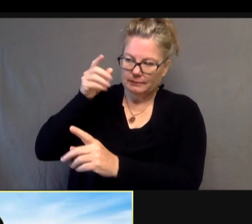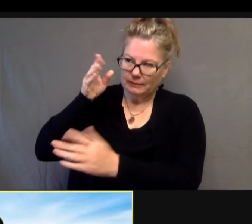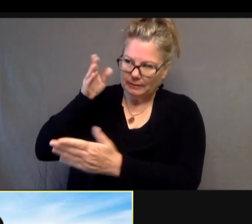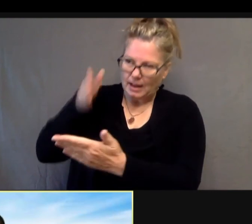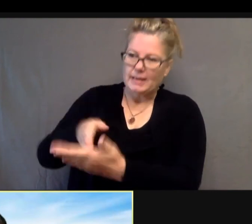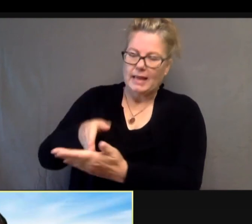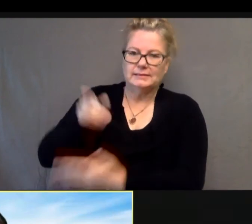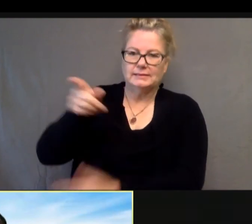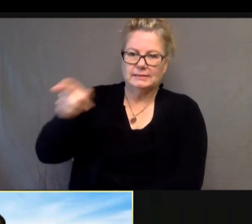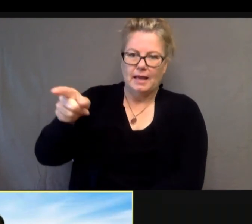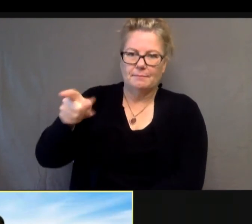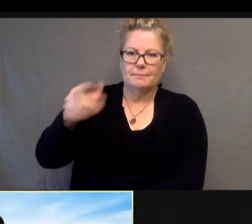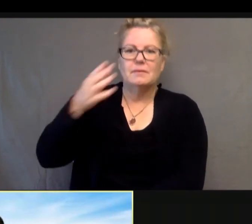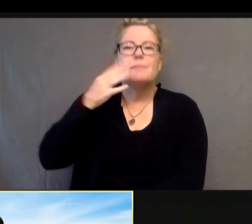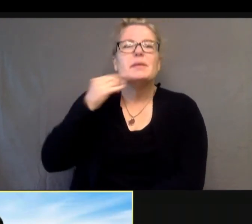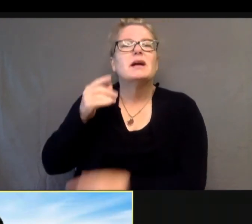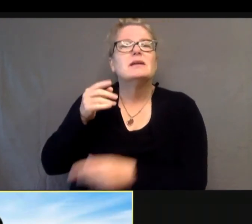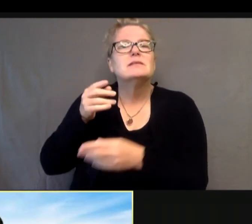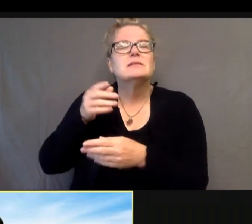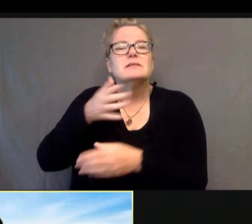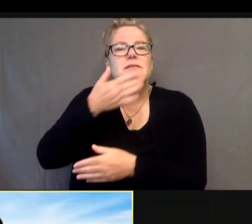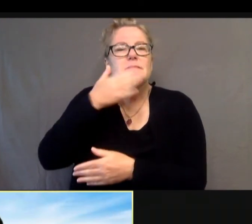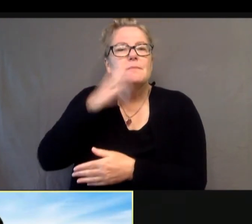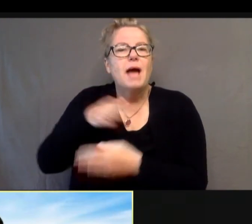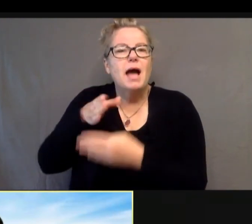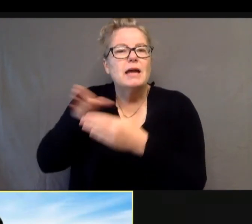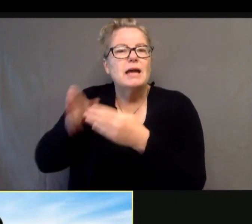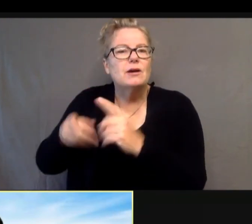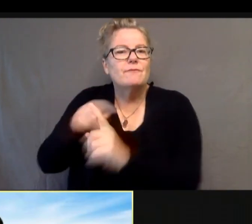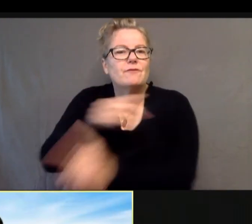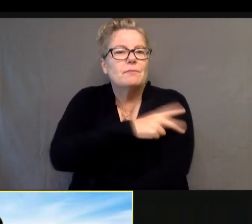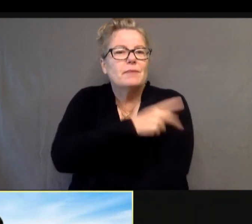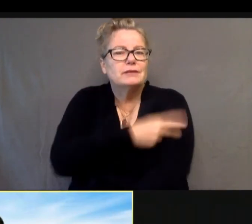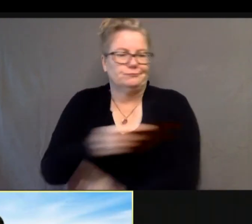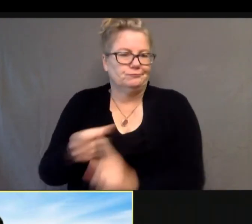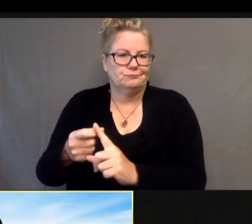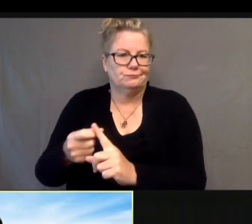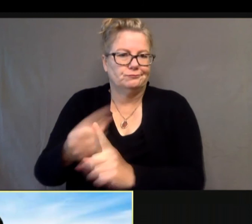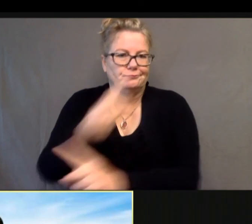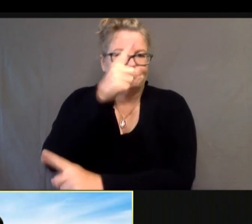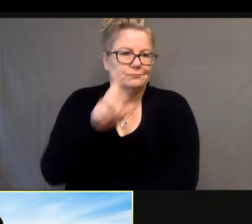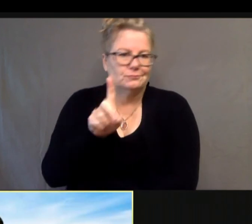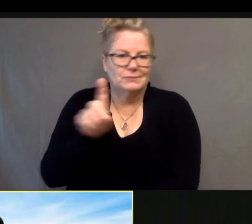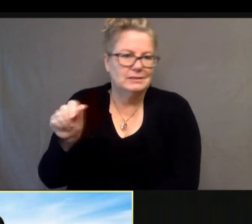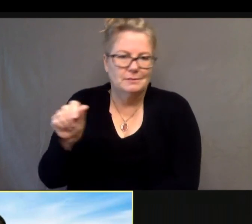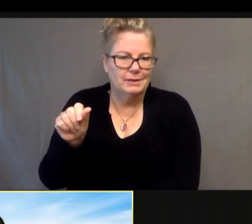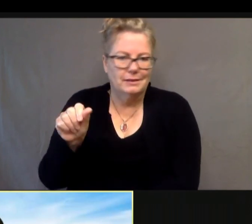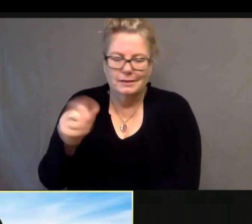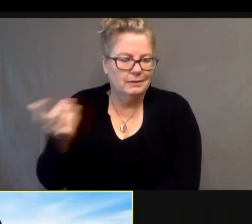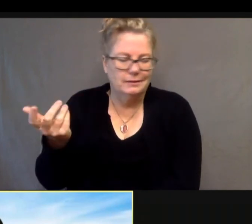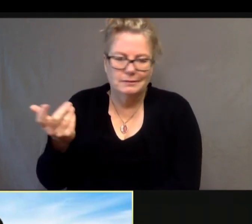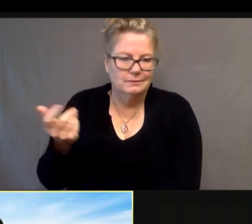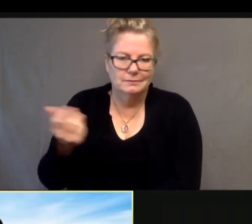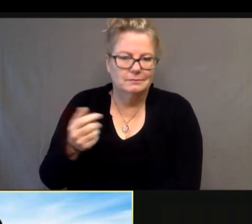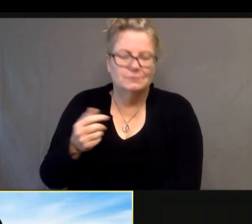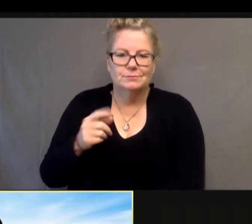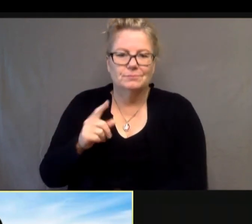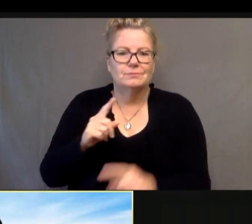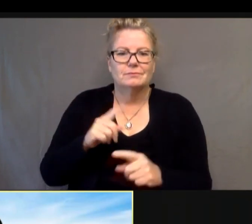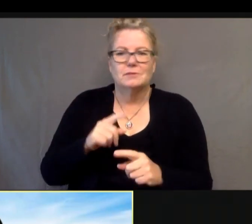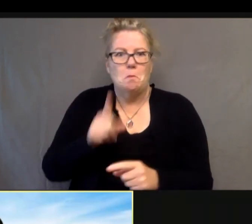patient and had nothing to do with the disability. His disability wasn't even disclosed. But